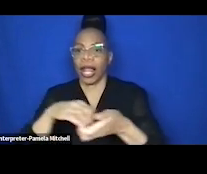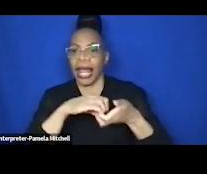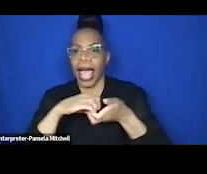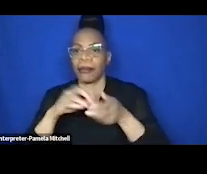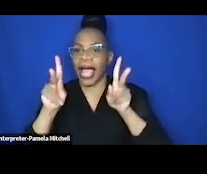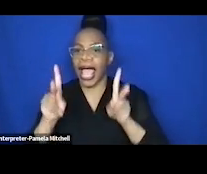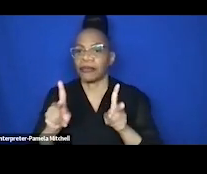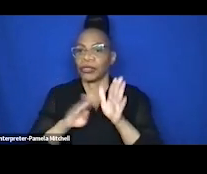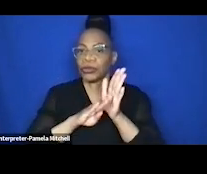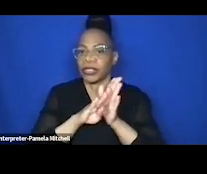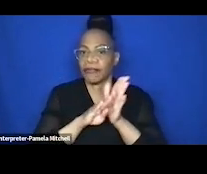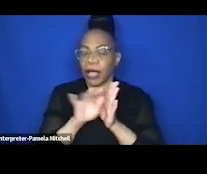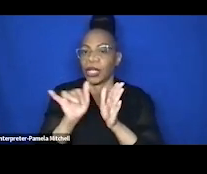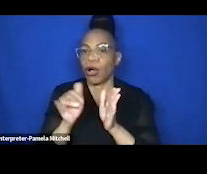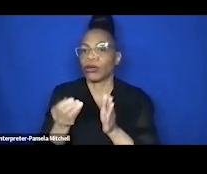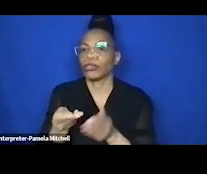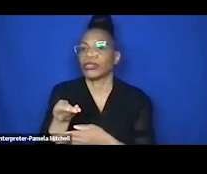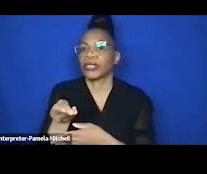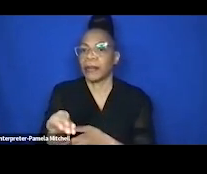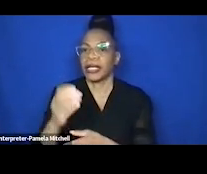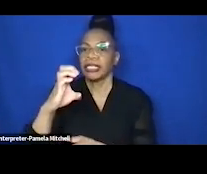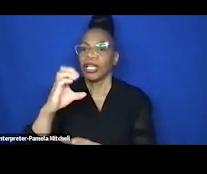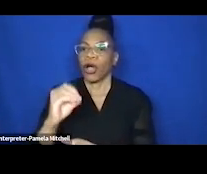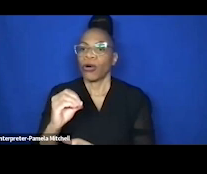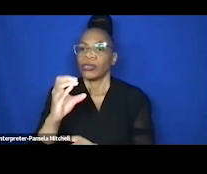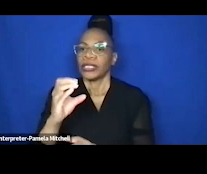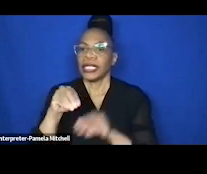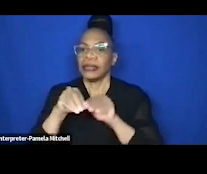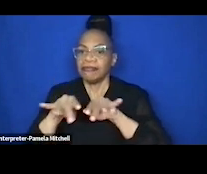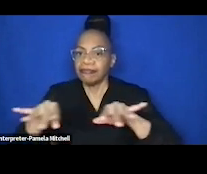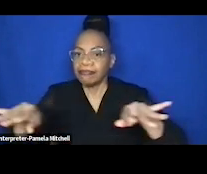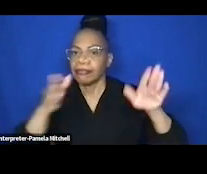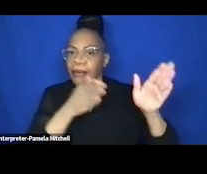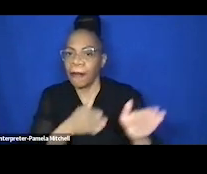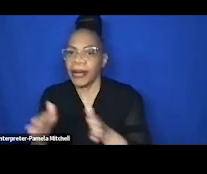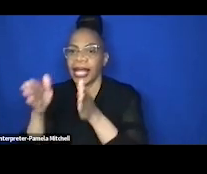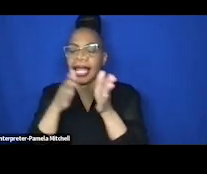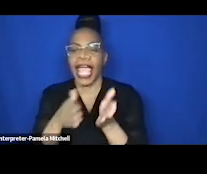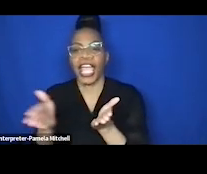and submit a CoC-wide plan to serve individuals and families experiencing homelessness